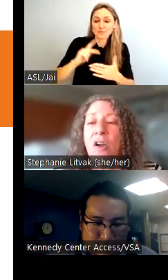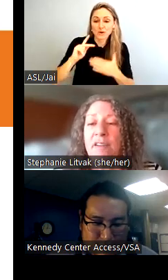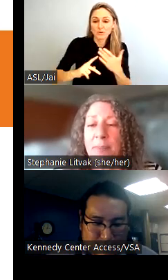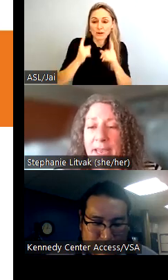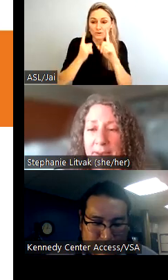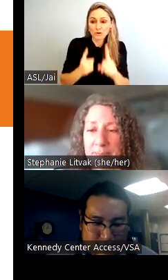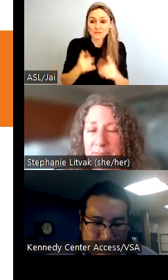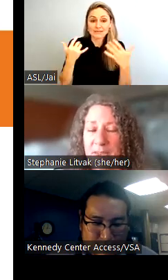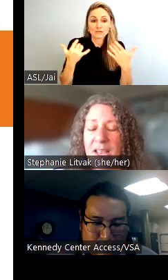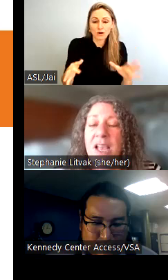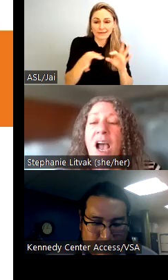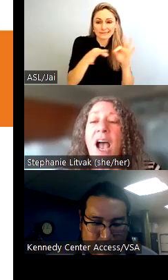RFP.